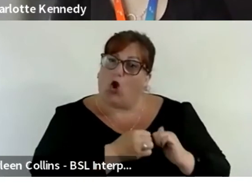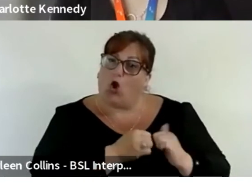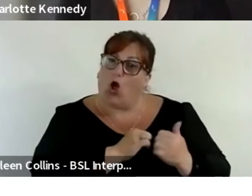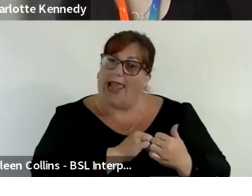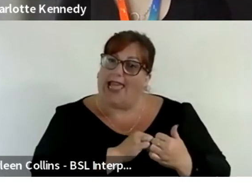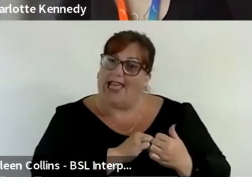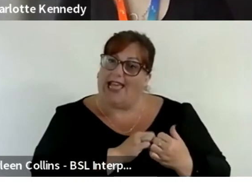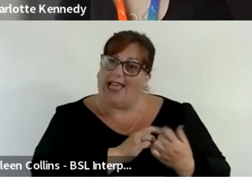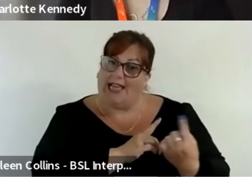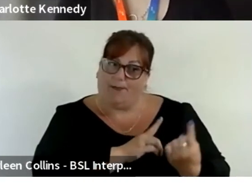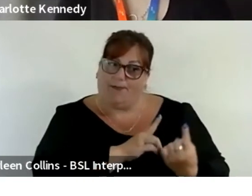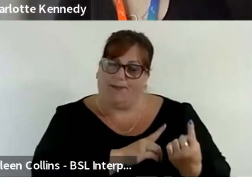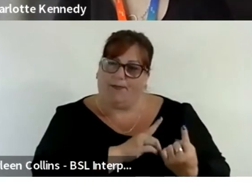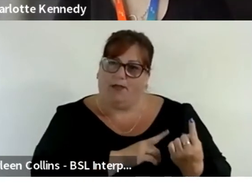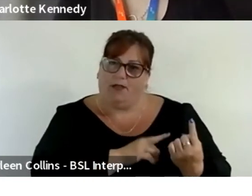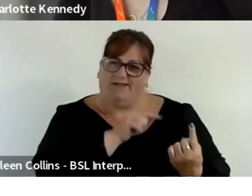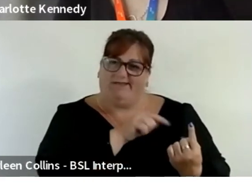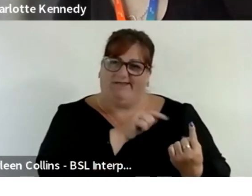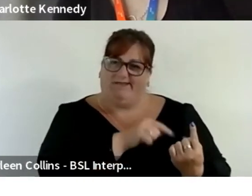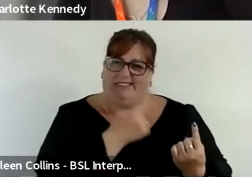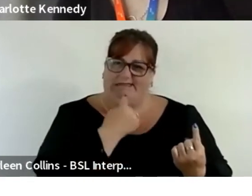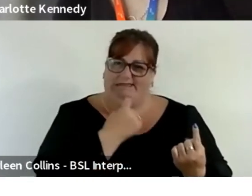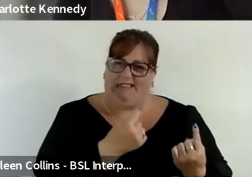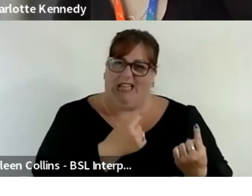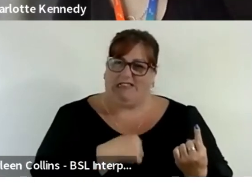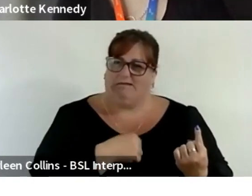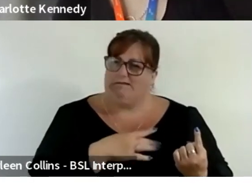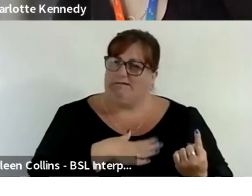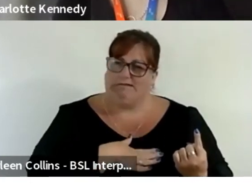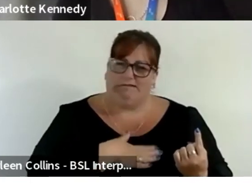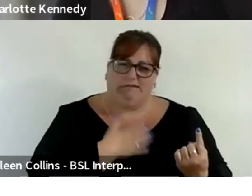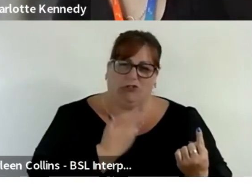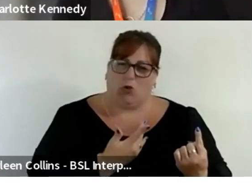tasks coming up, I offered to help.